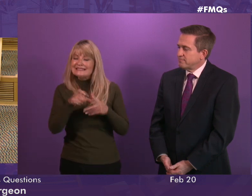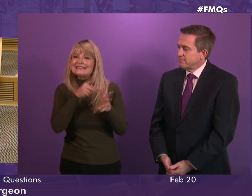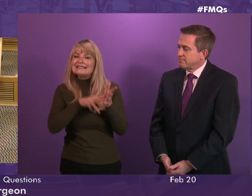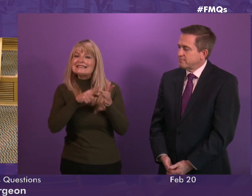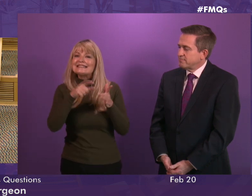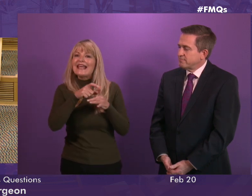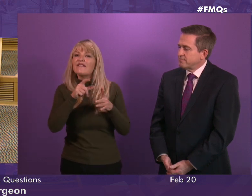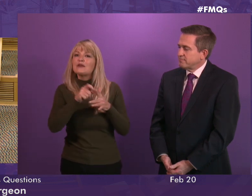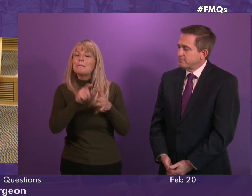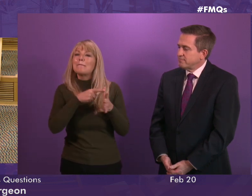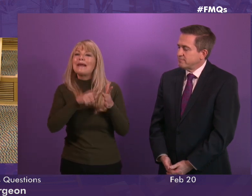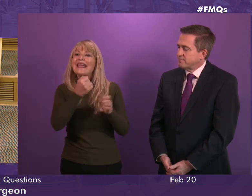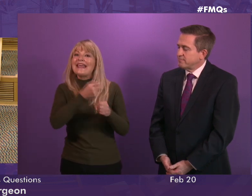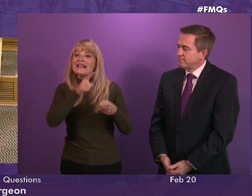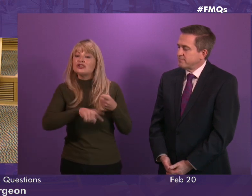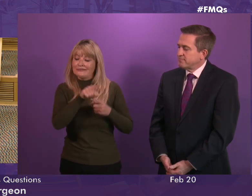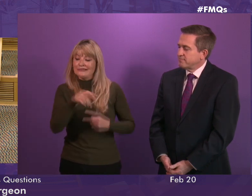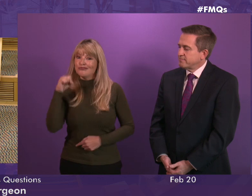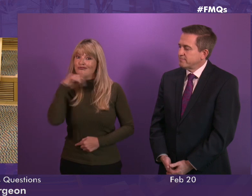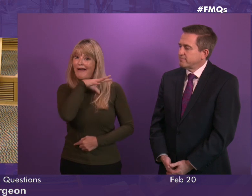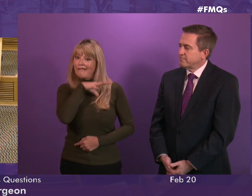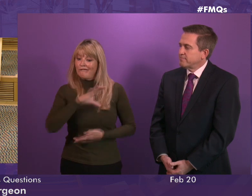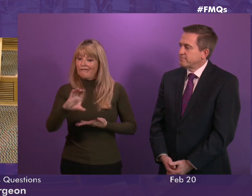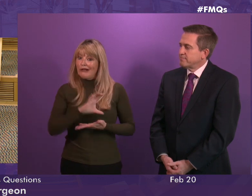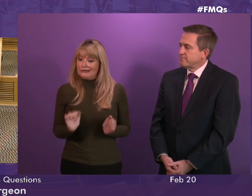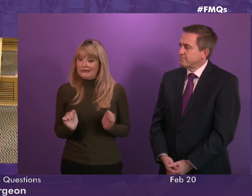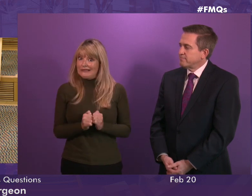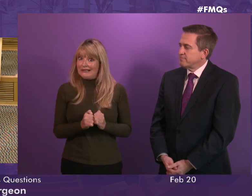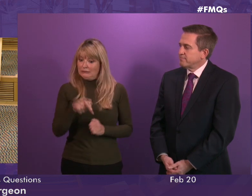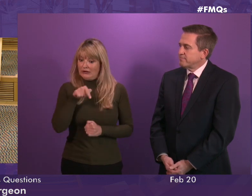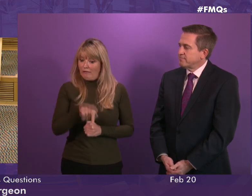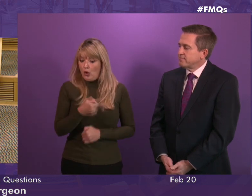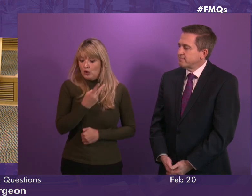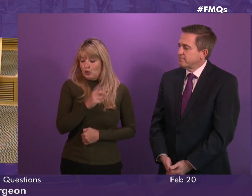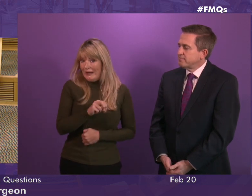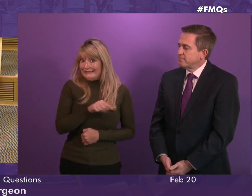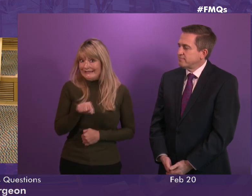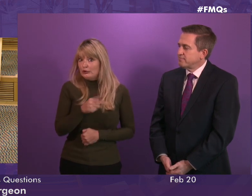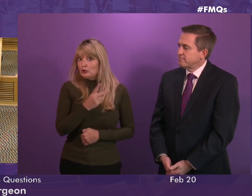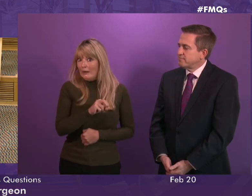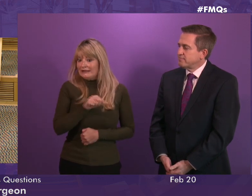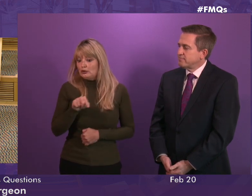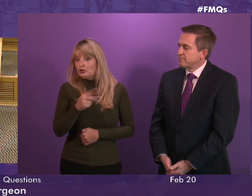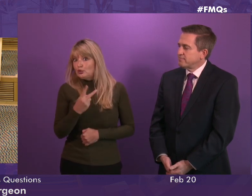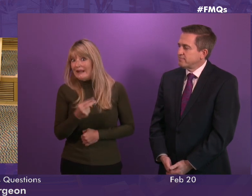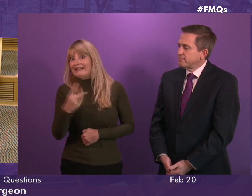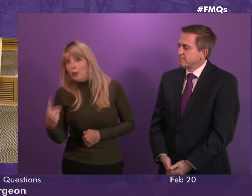“The draft funding settlement for policing in 2020-21 includes an uplift of revenue funding